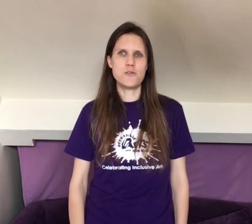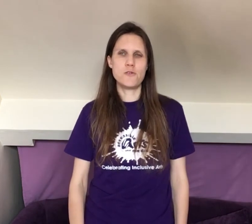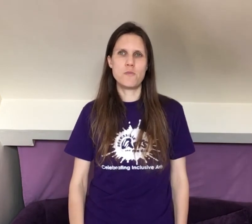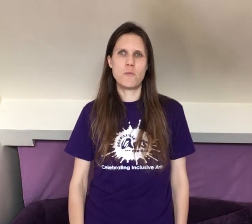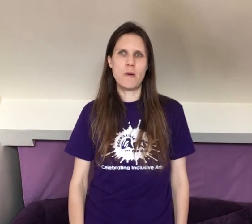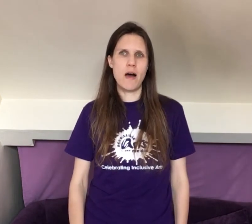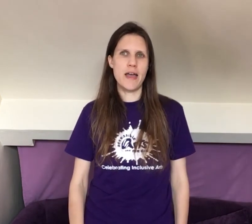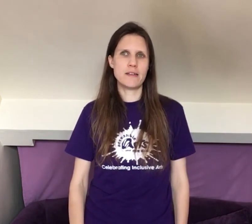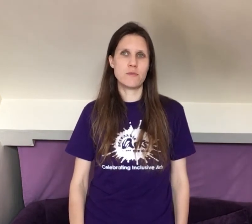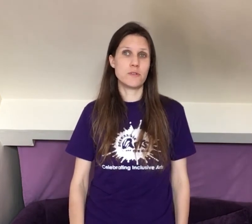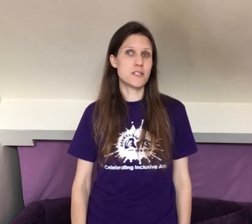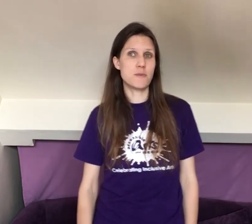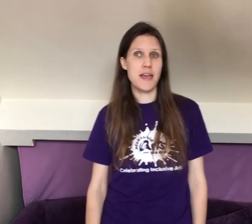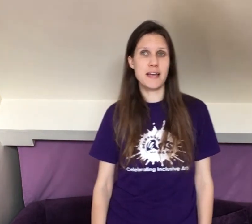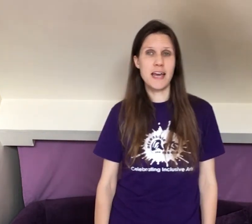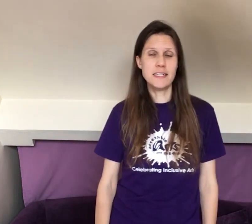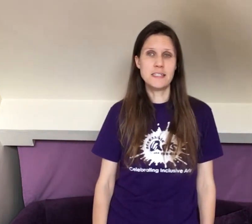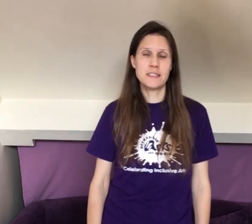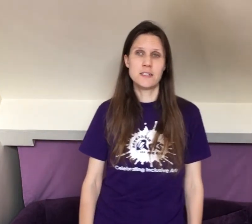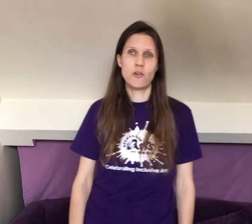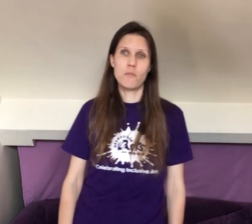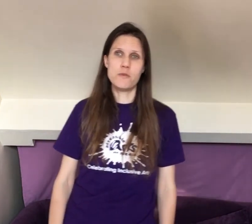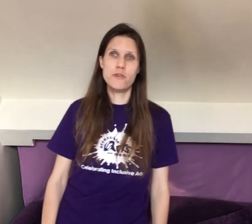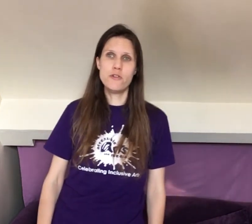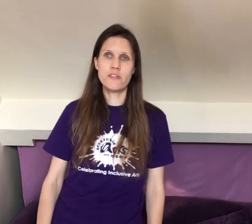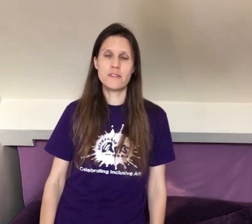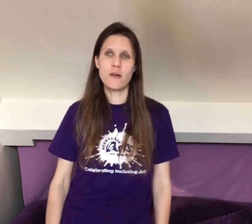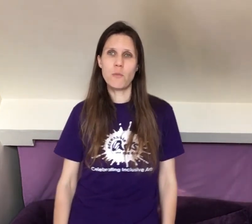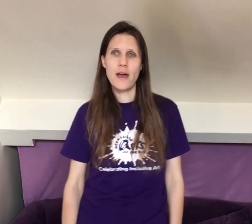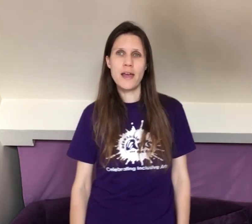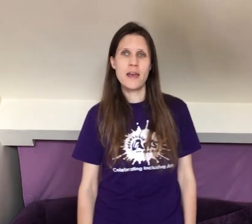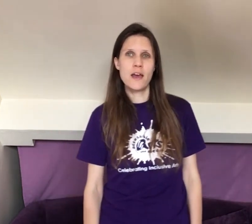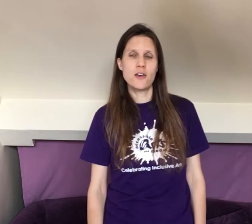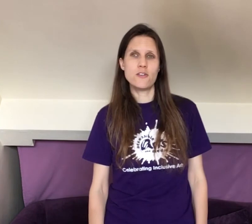you might want to sway again or move in some way.